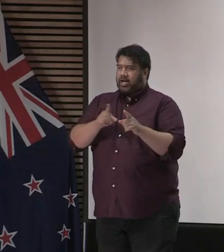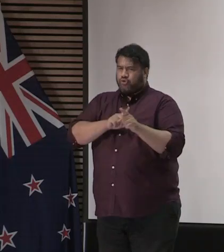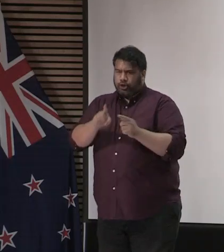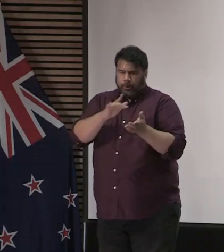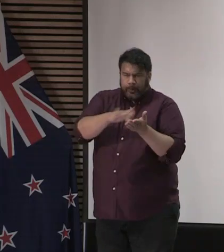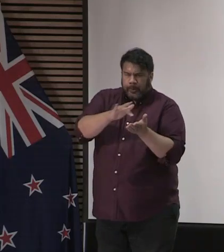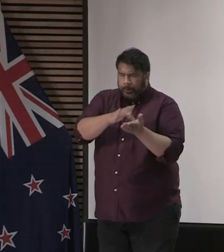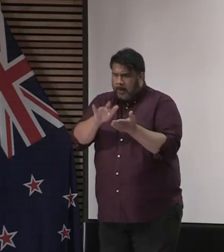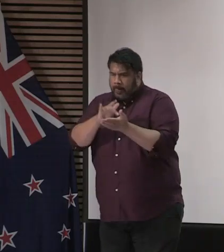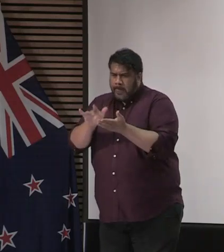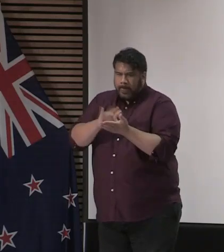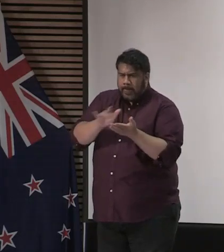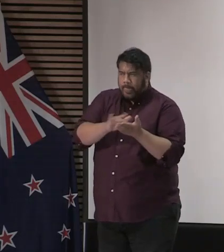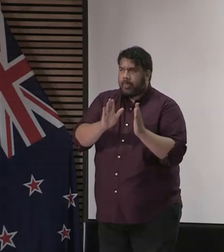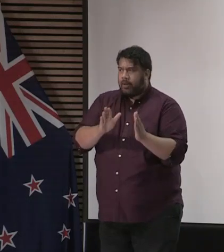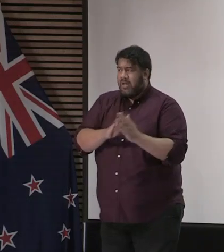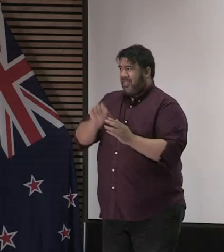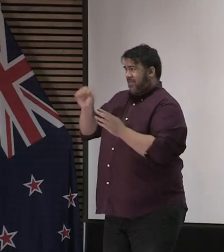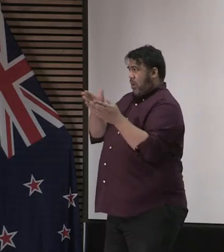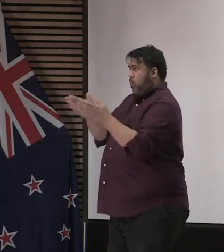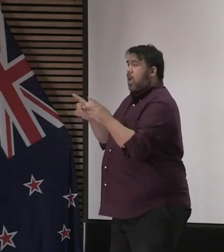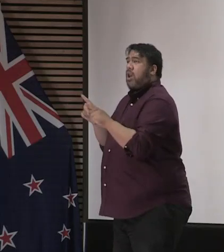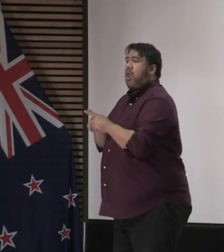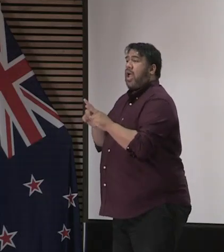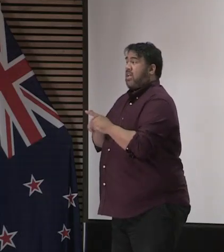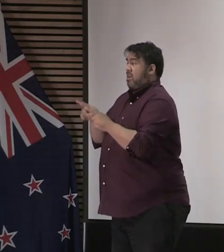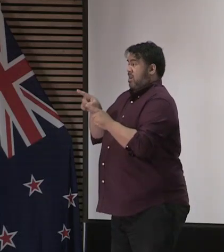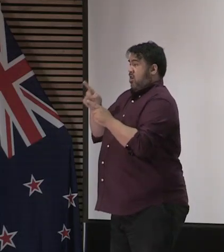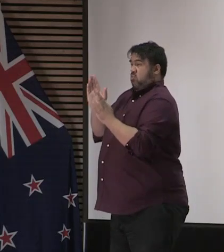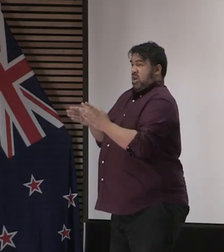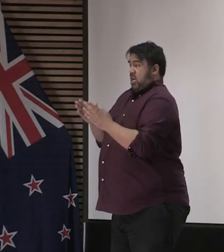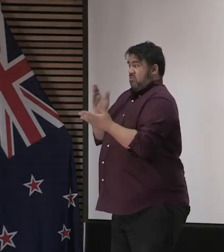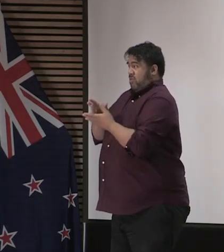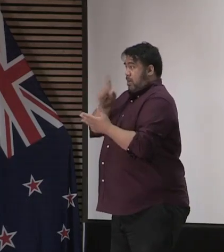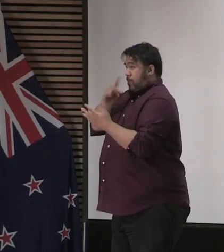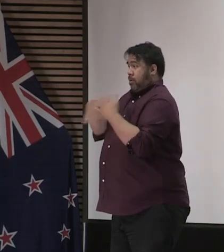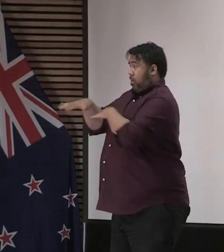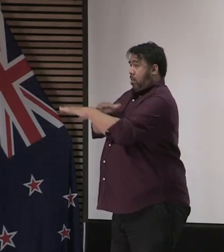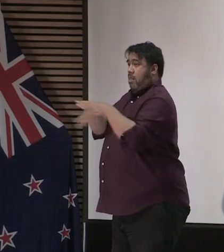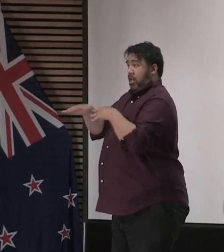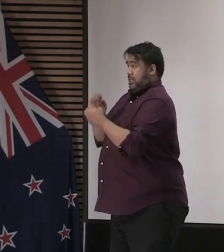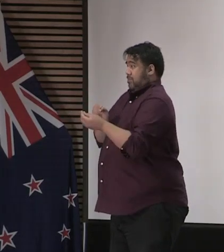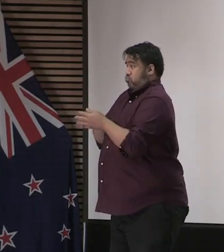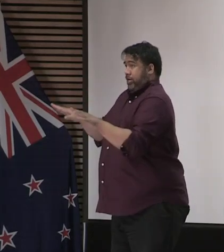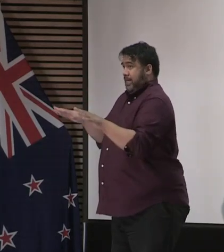happened in other countries and jurisdictions where they have either deliberately, by